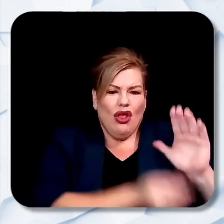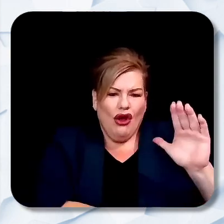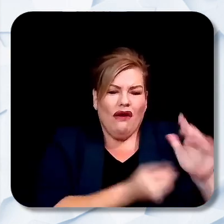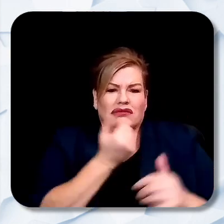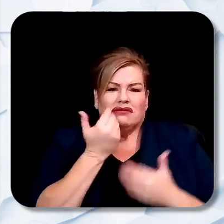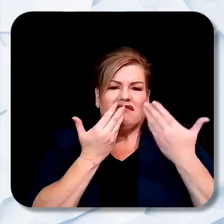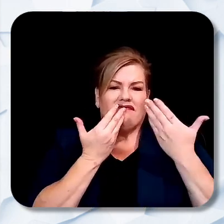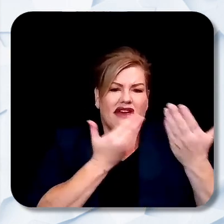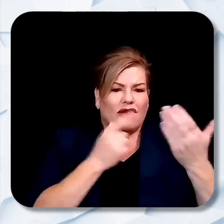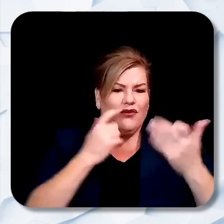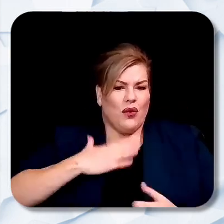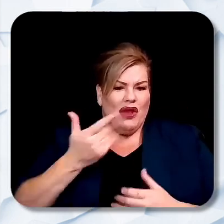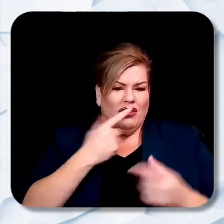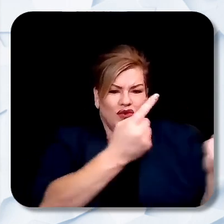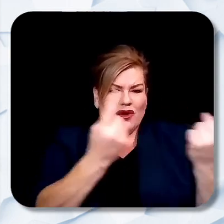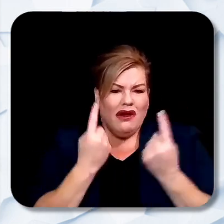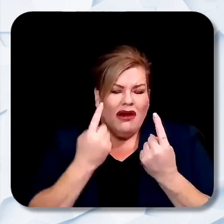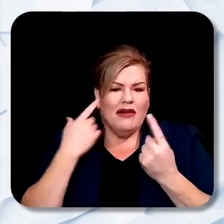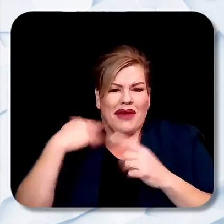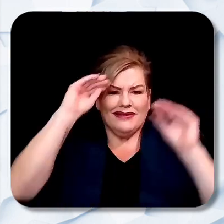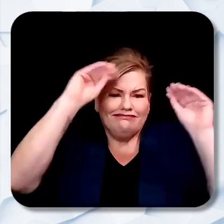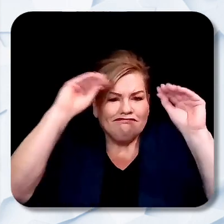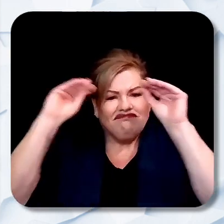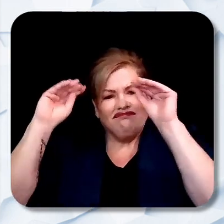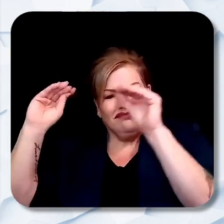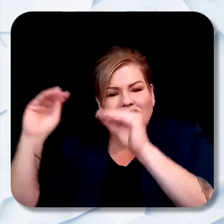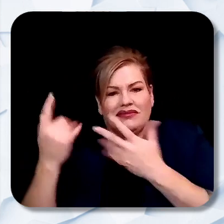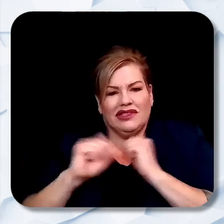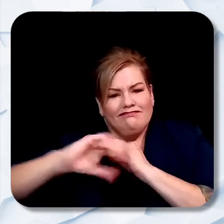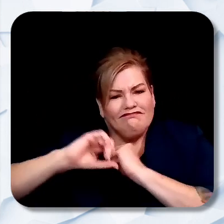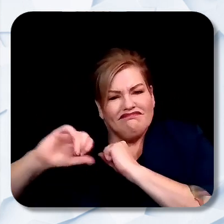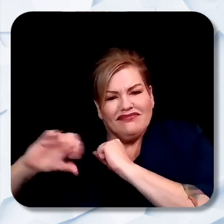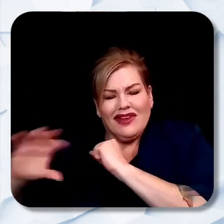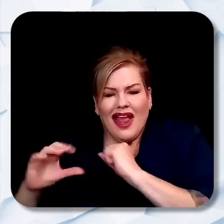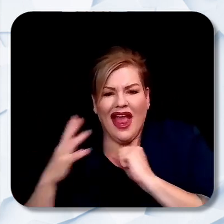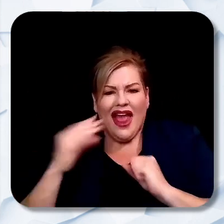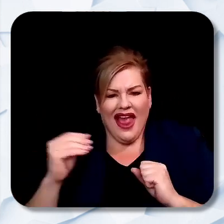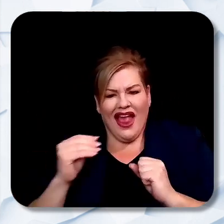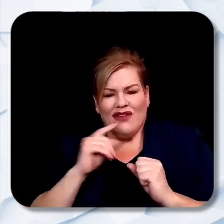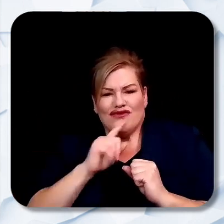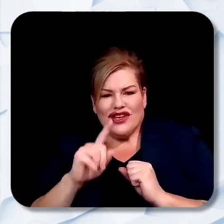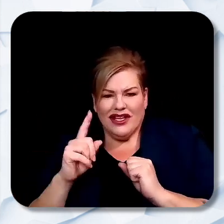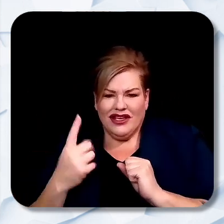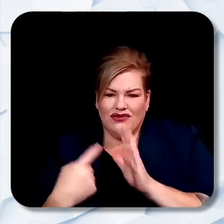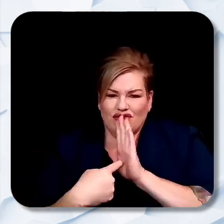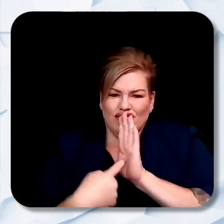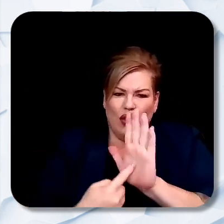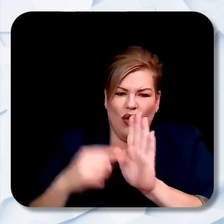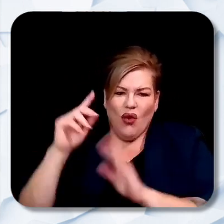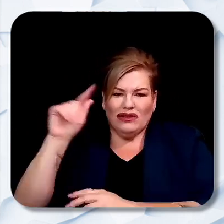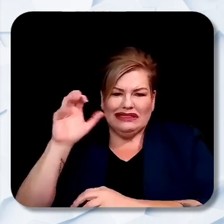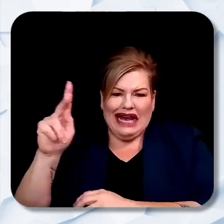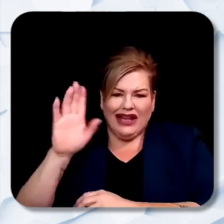to educate others. Um, and to make tax memory. Be that a legacy of helping others uh, any way